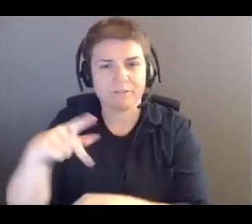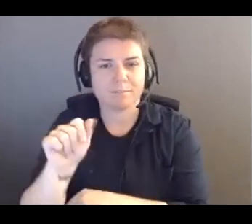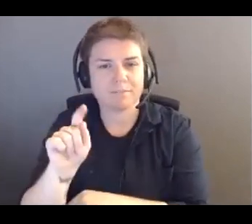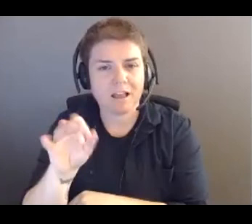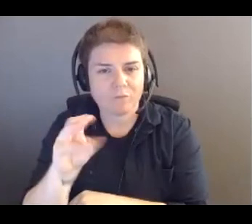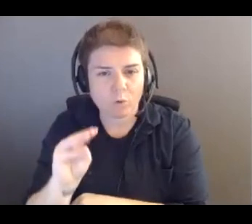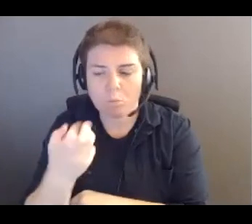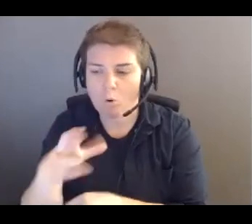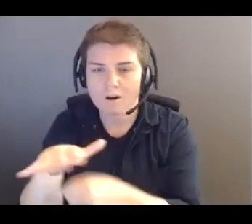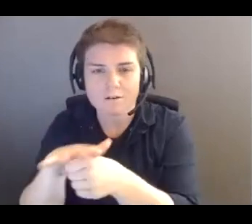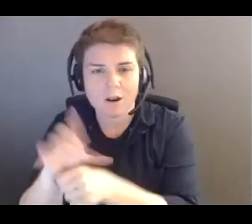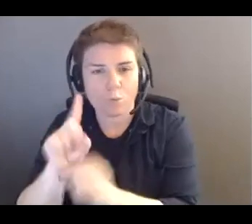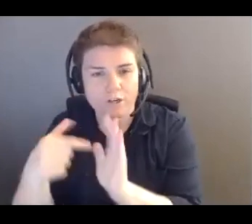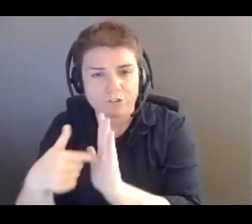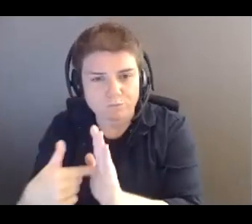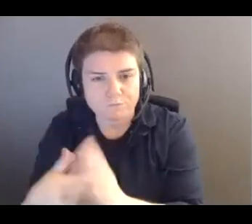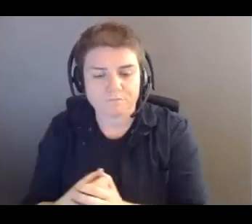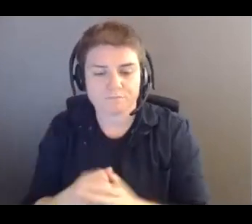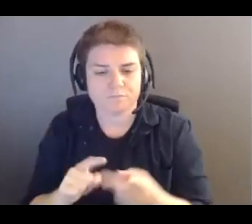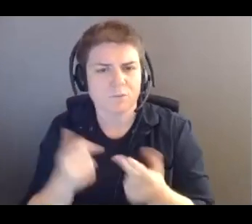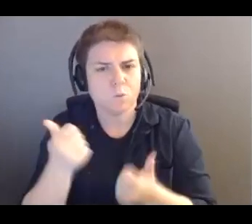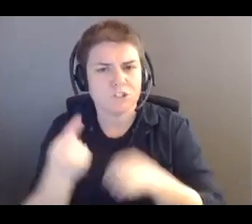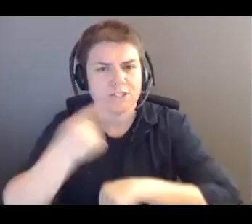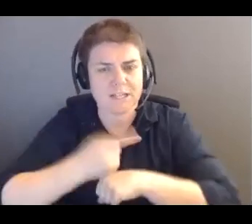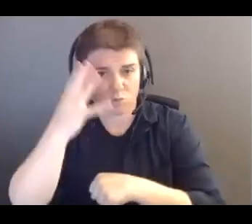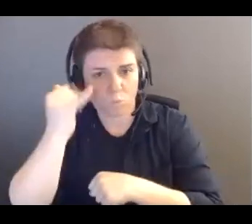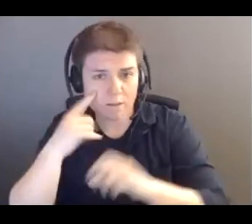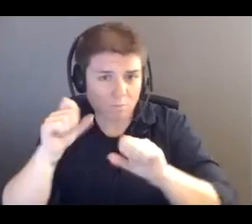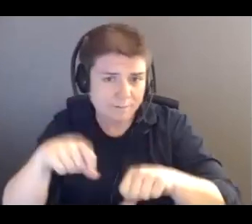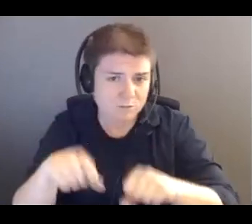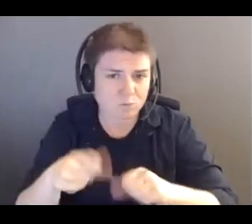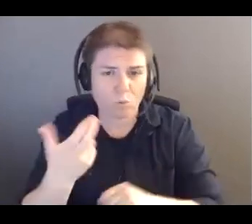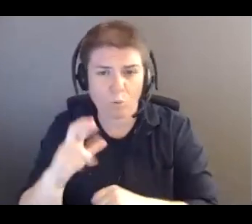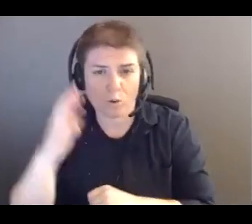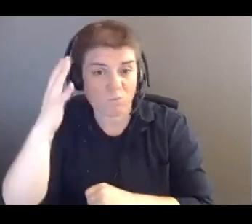your work, why the dates you've chosen are feasible, or why you've chosen to work with